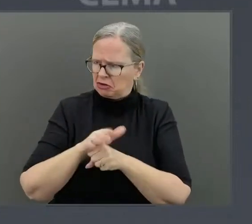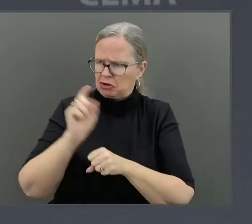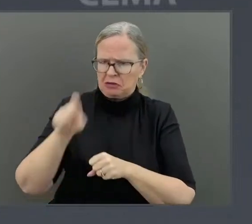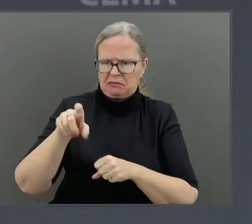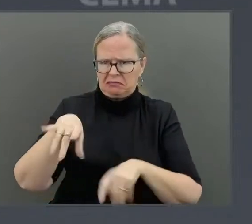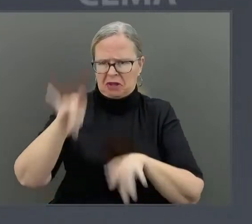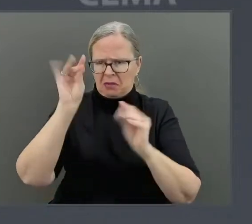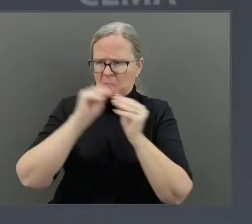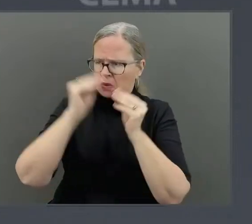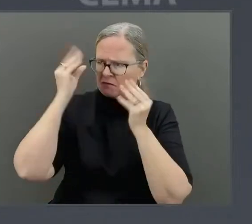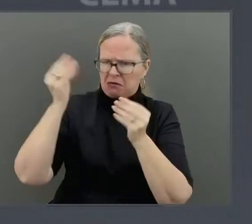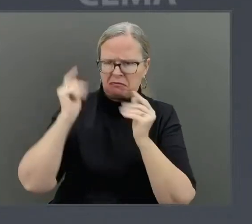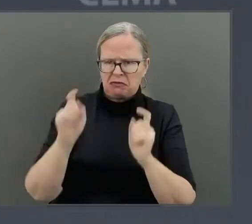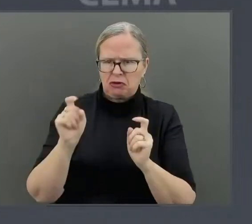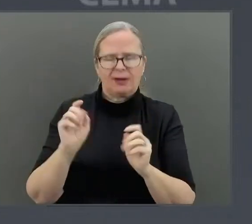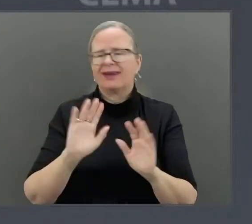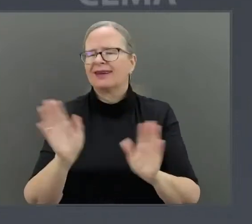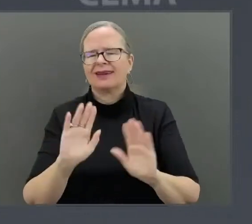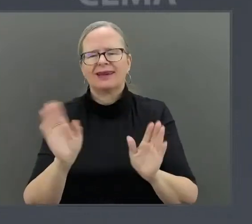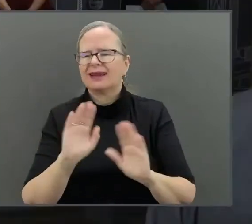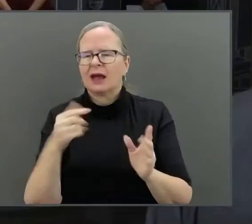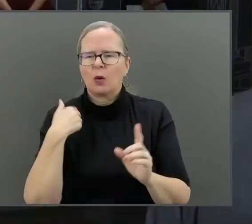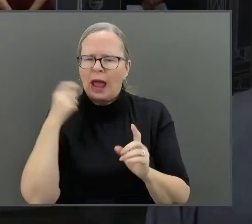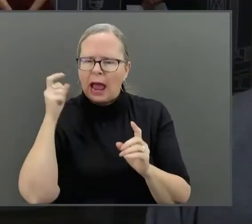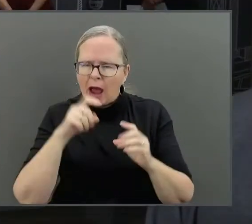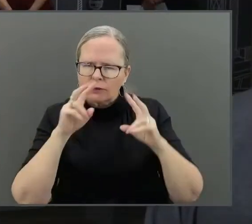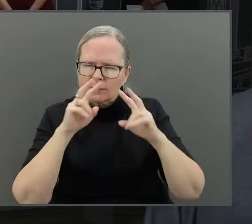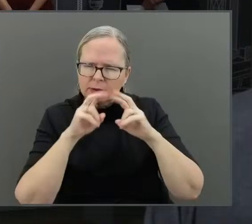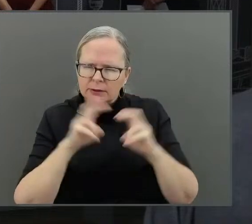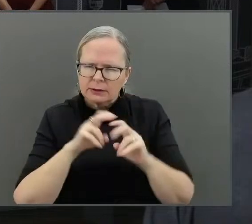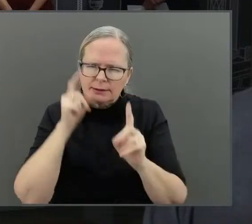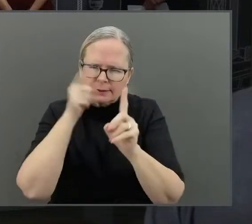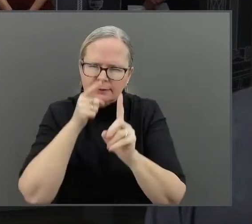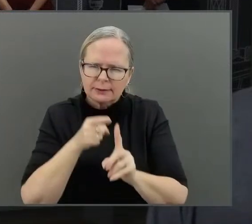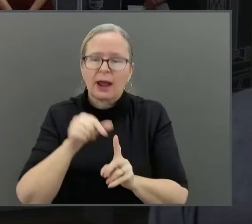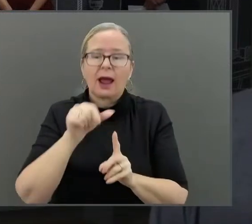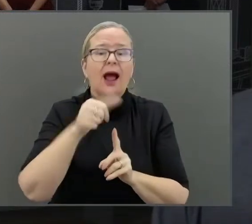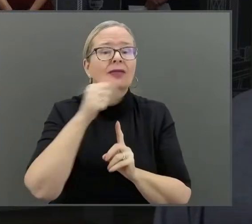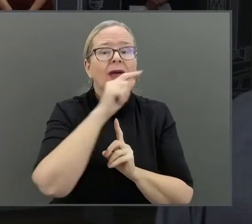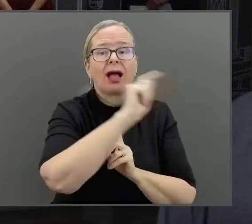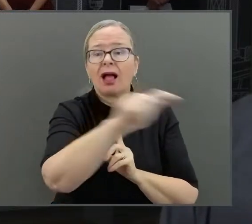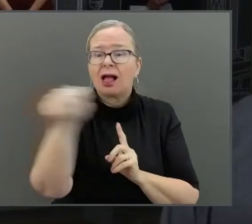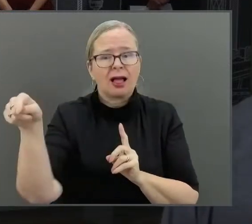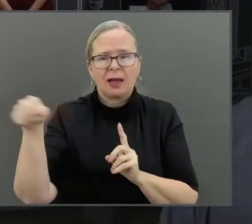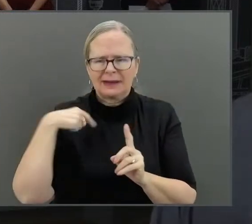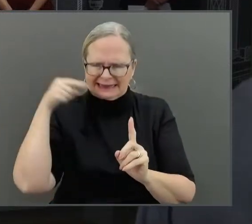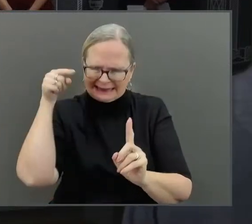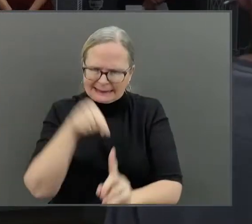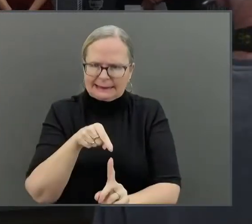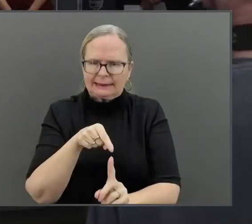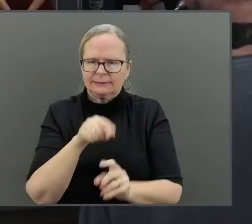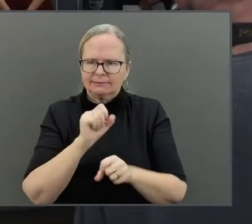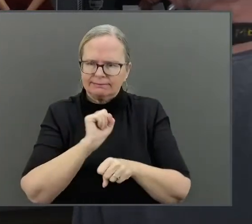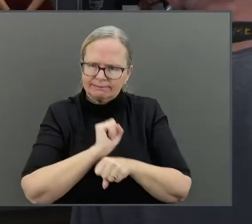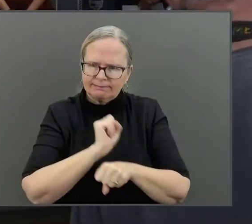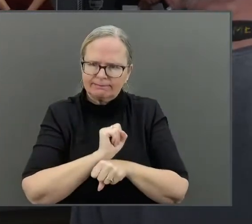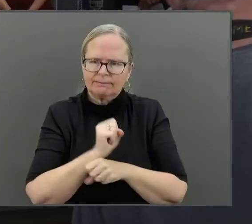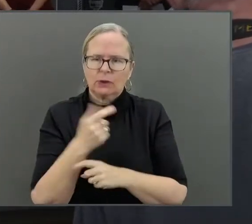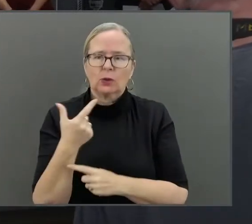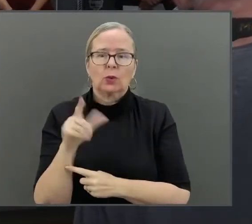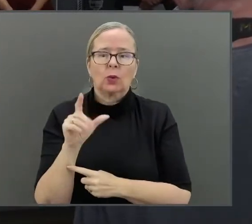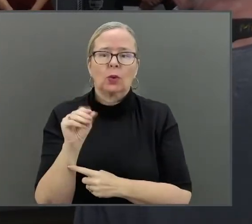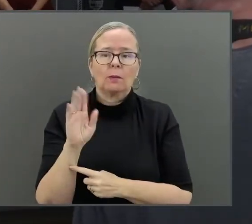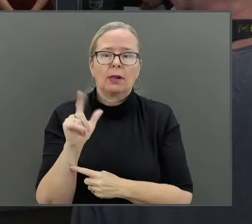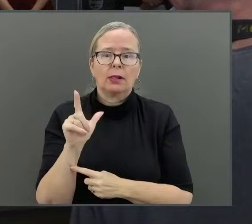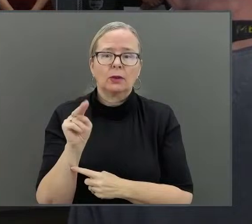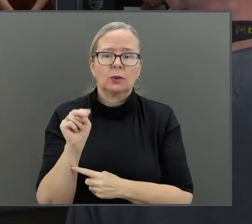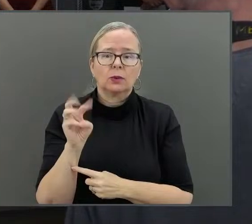the repair work that's going on right nower with global um on the uh river water use for you know